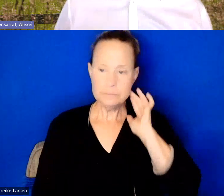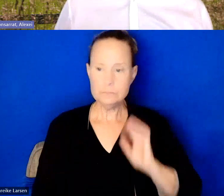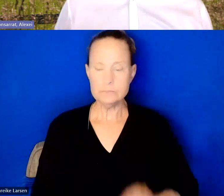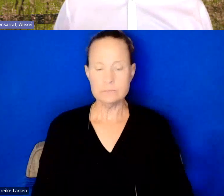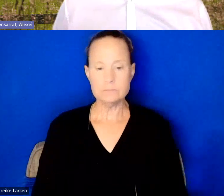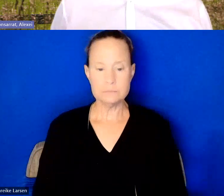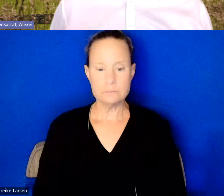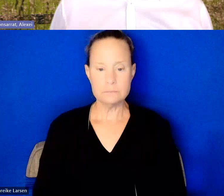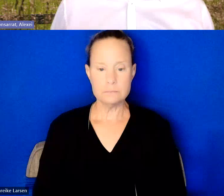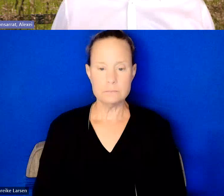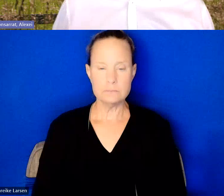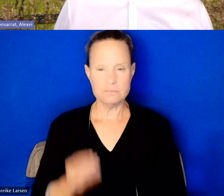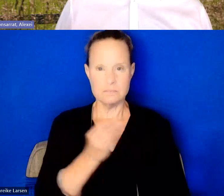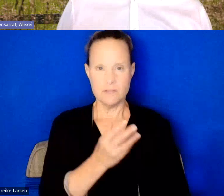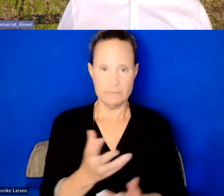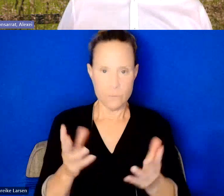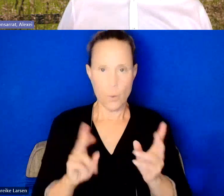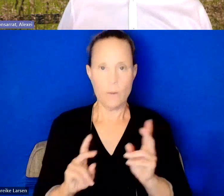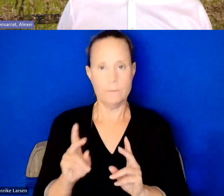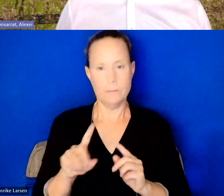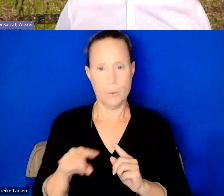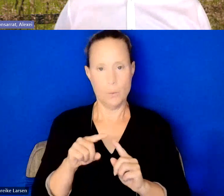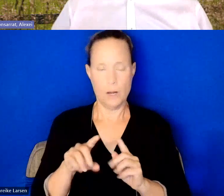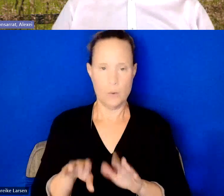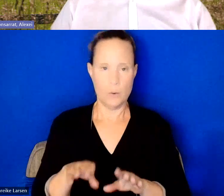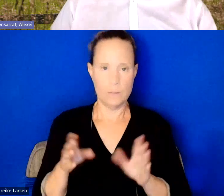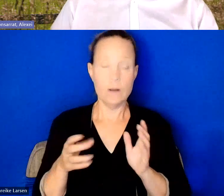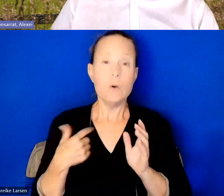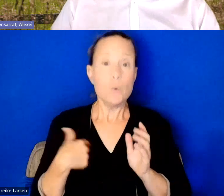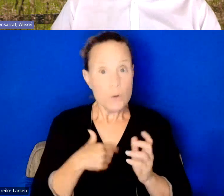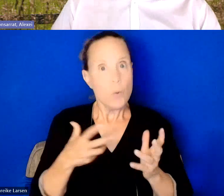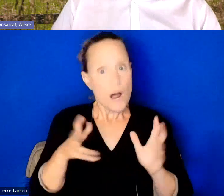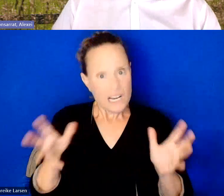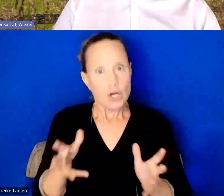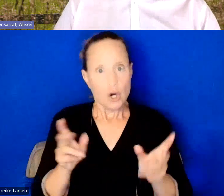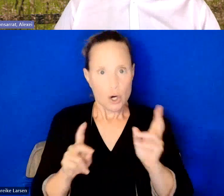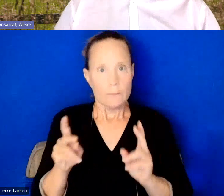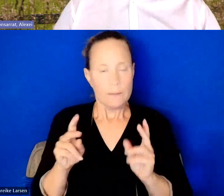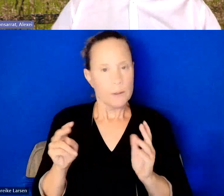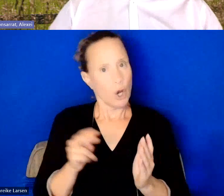To to to notify folks. So we'll, you know, we wanna encourage everyone to keep an eye on the website.